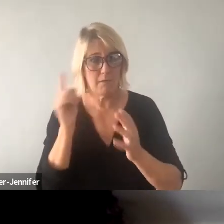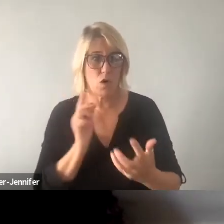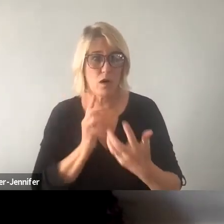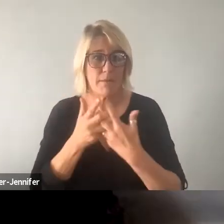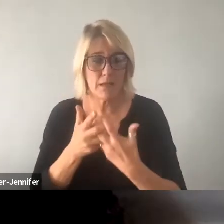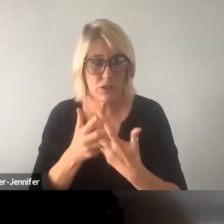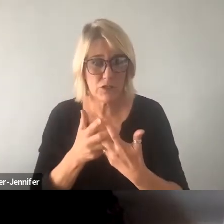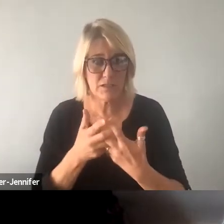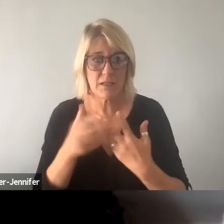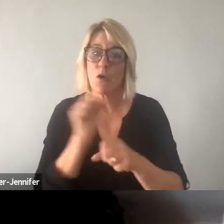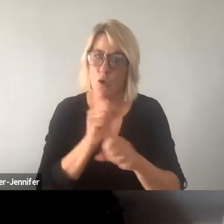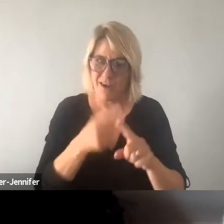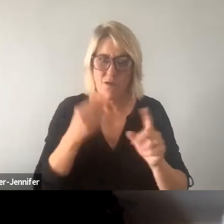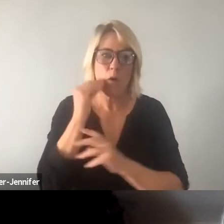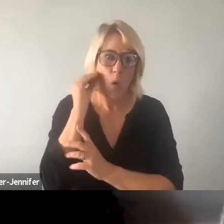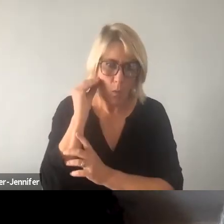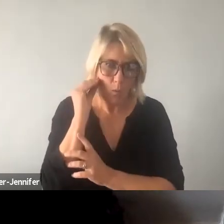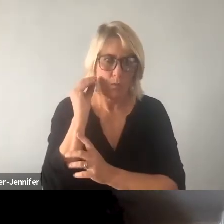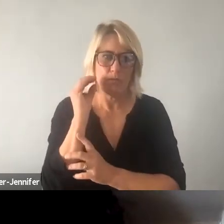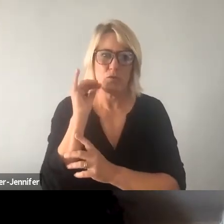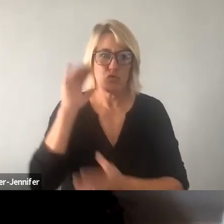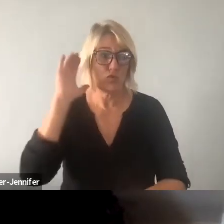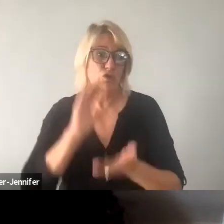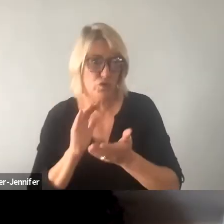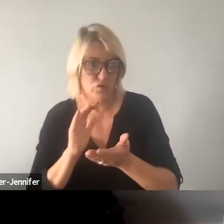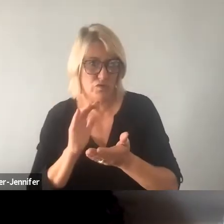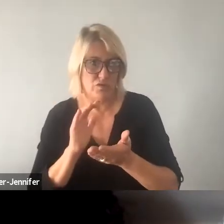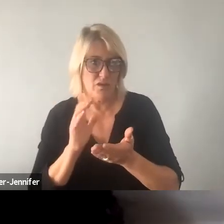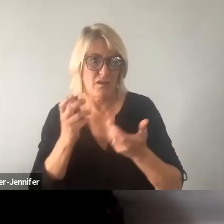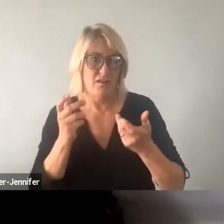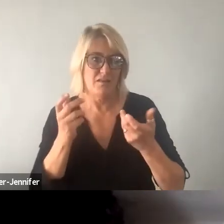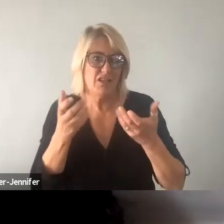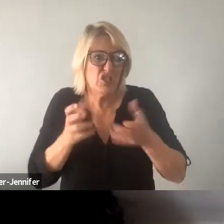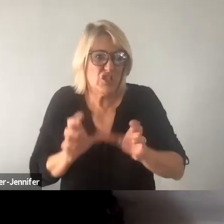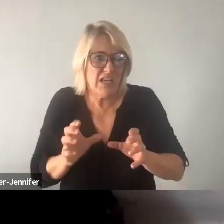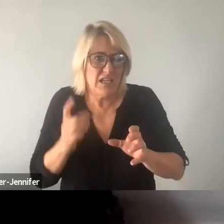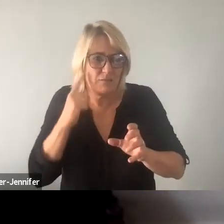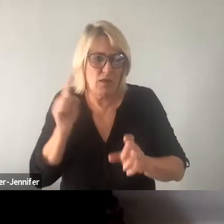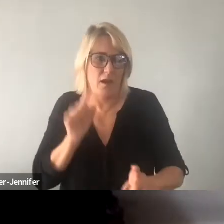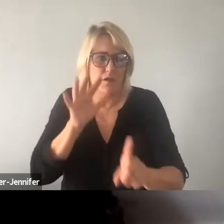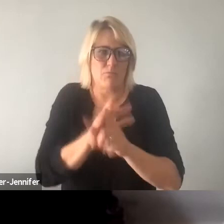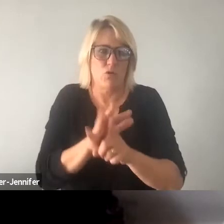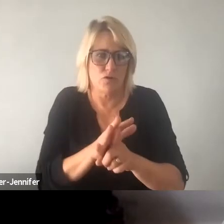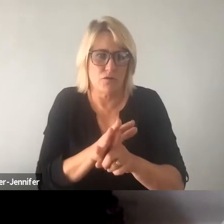household or something who has a disability that makes them vulnerable to COVID and folks are asking for